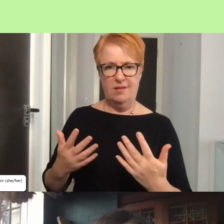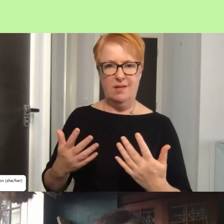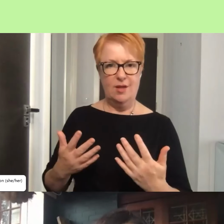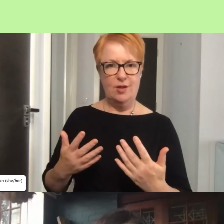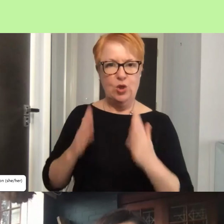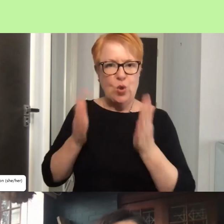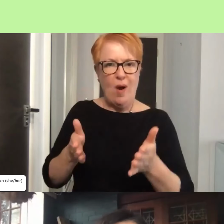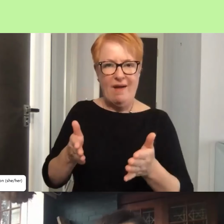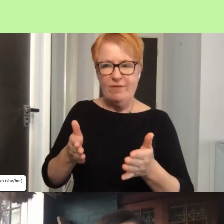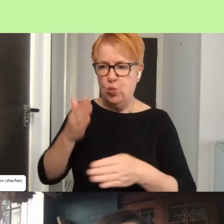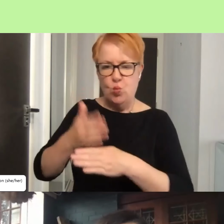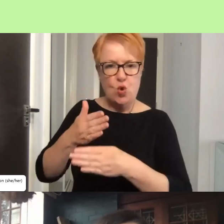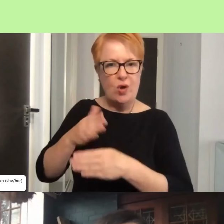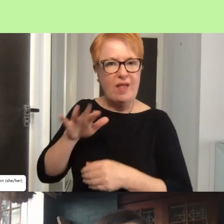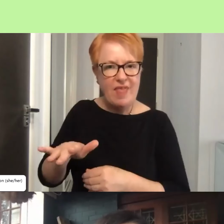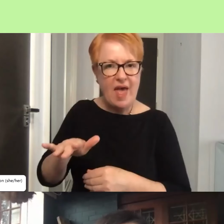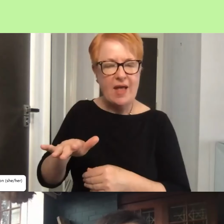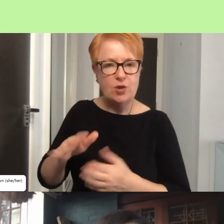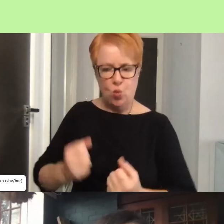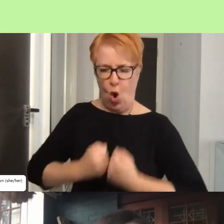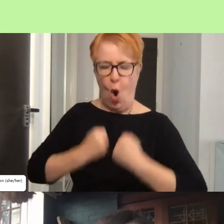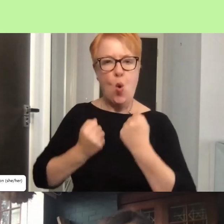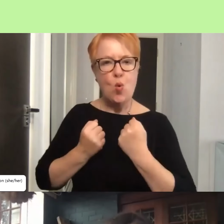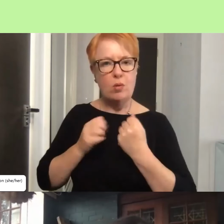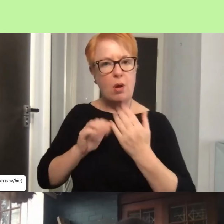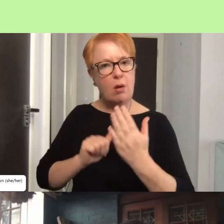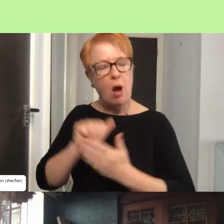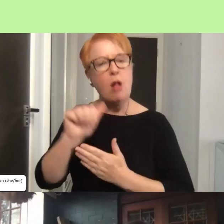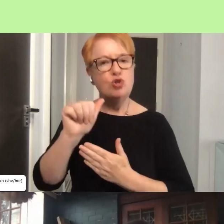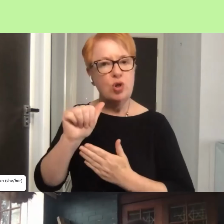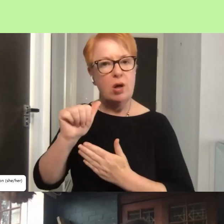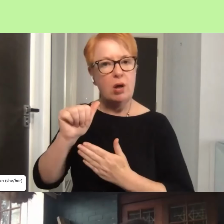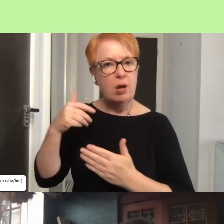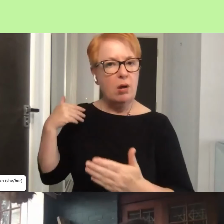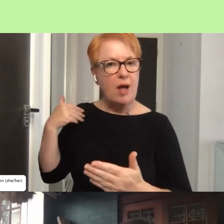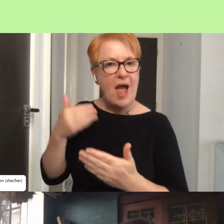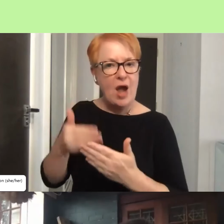if your any cultural worker happened to be there part of the cultural scene from the